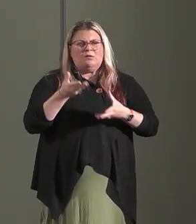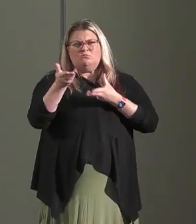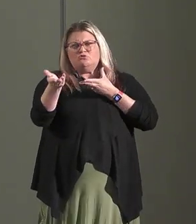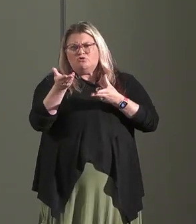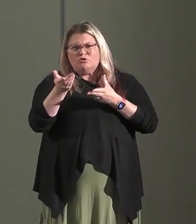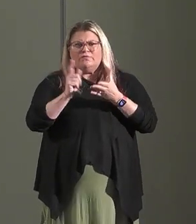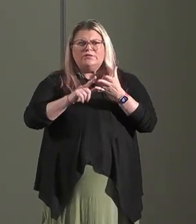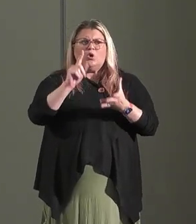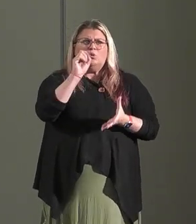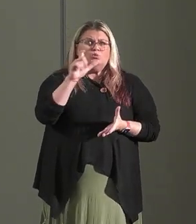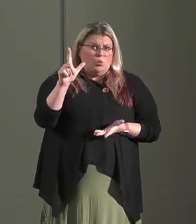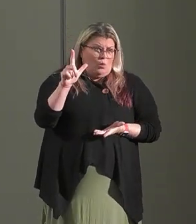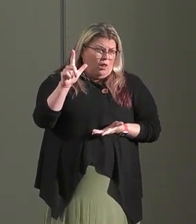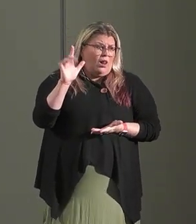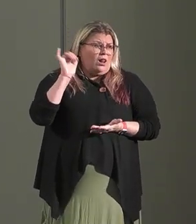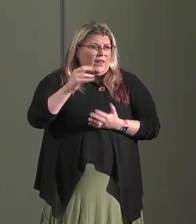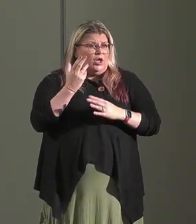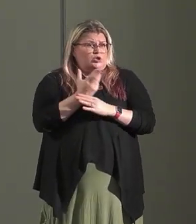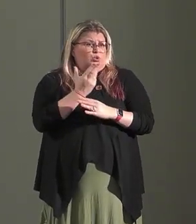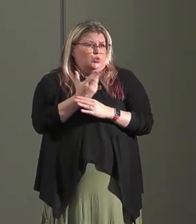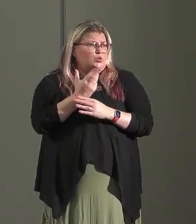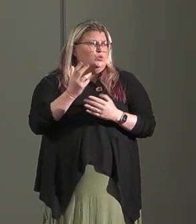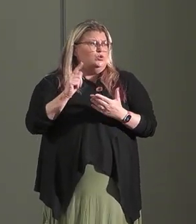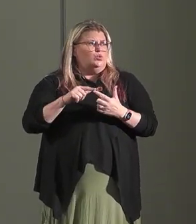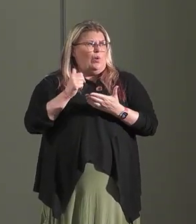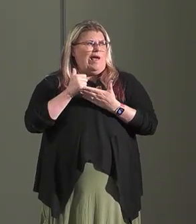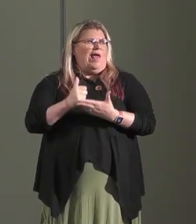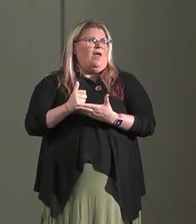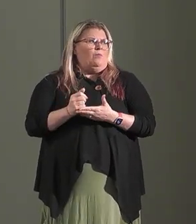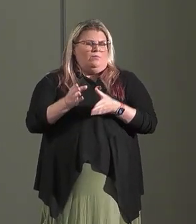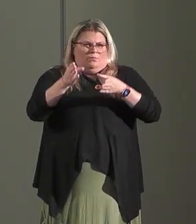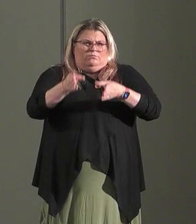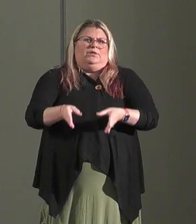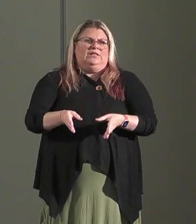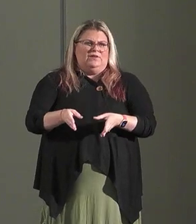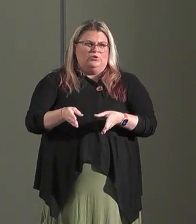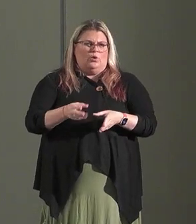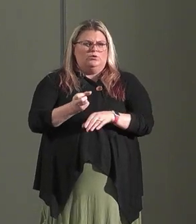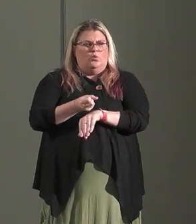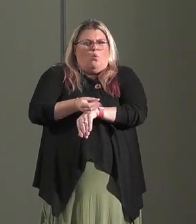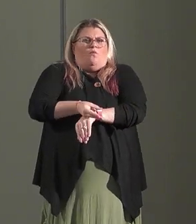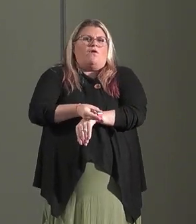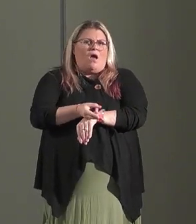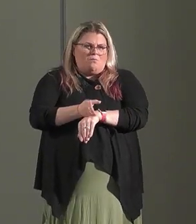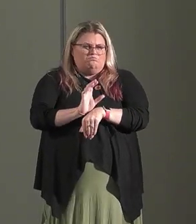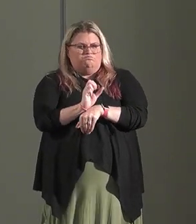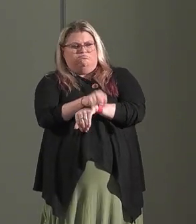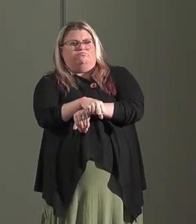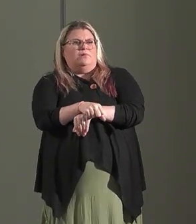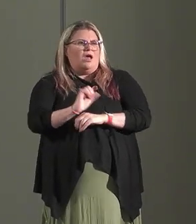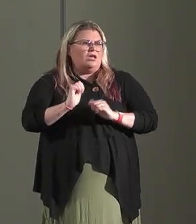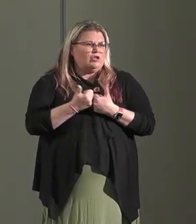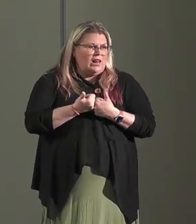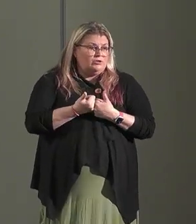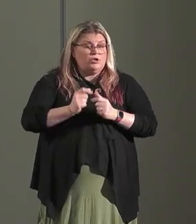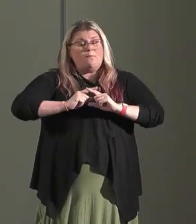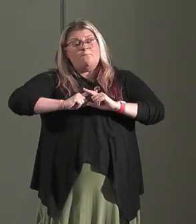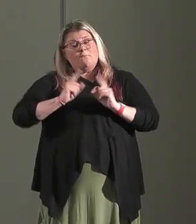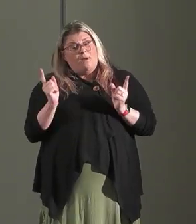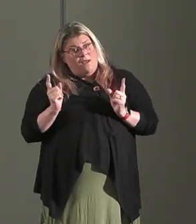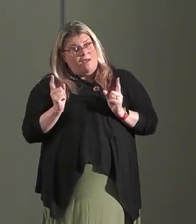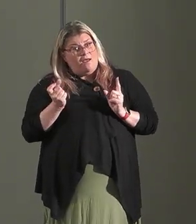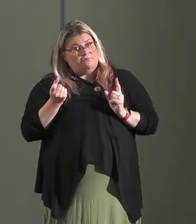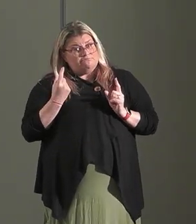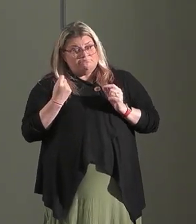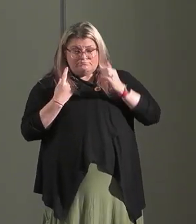used to assist an individual in overcoming a challenge. But furthermore, and I believe this is